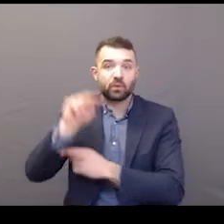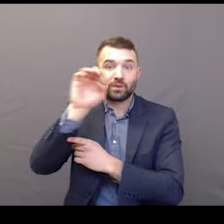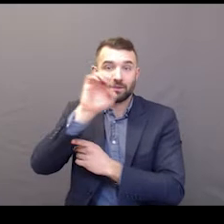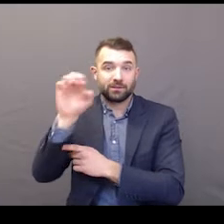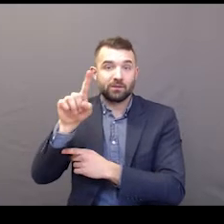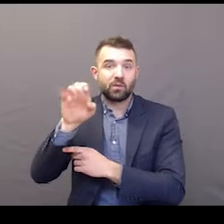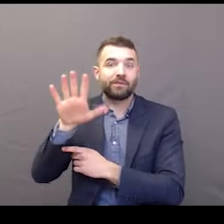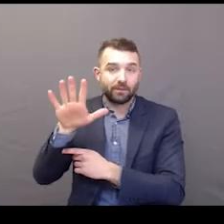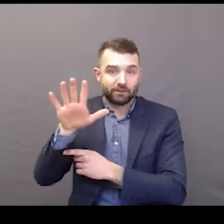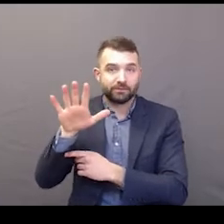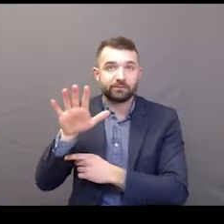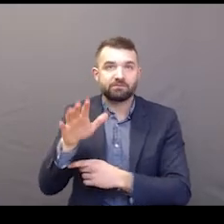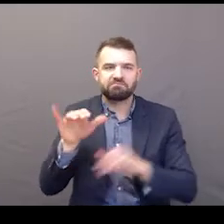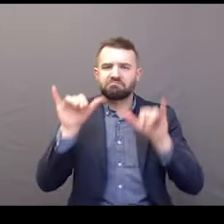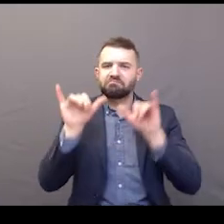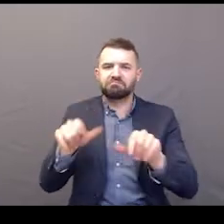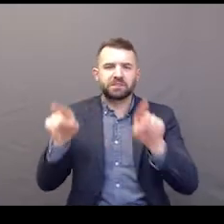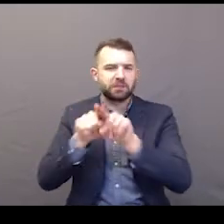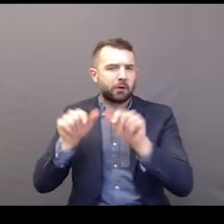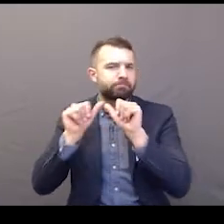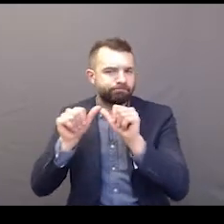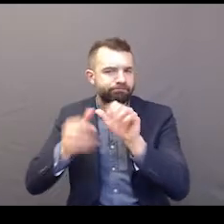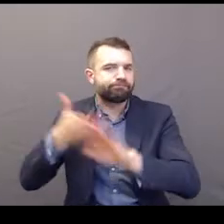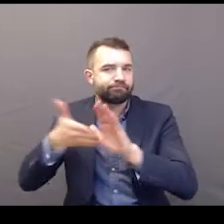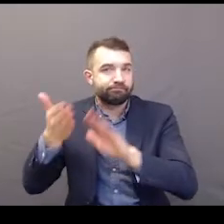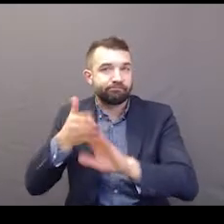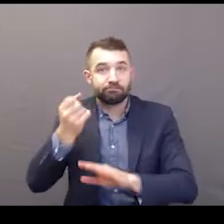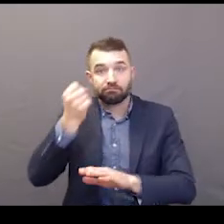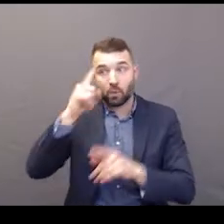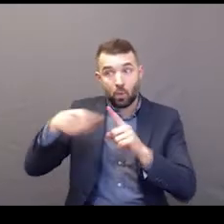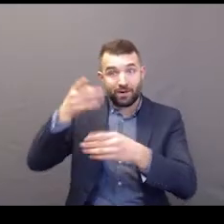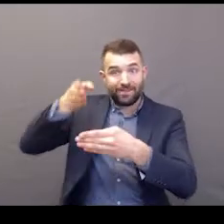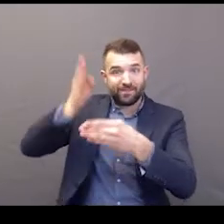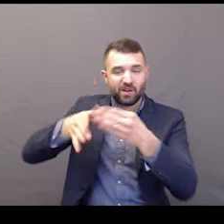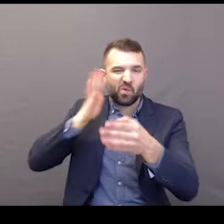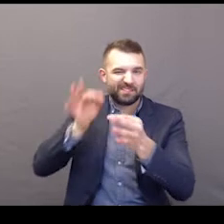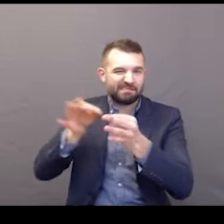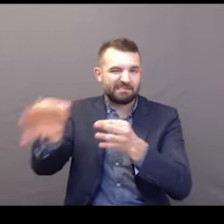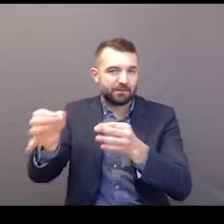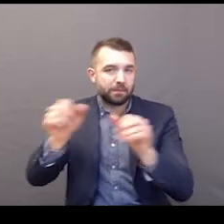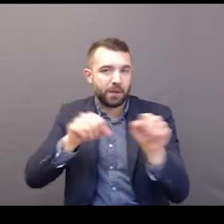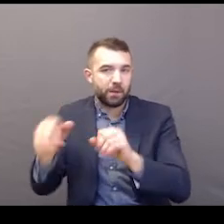the project schedule may change. You can find more information about Realignment at soundtransit.org/realignment.